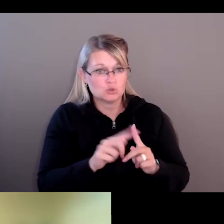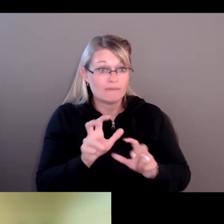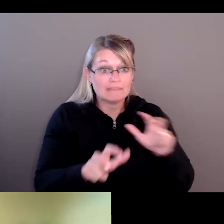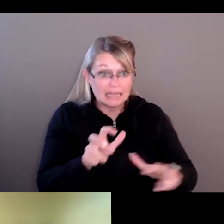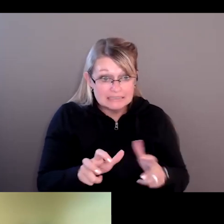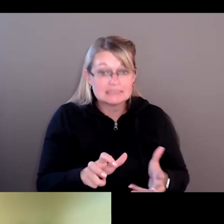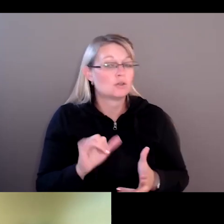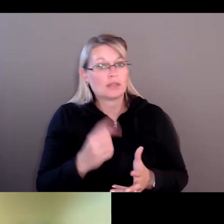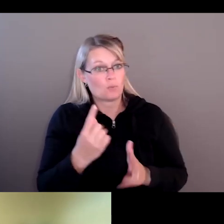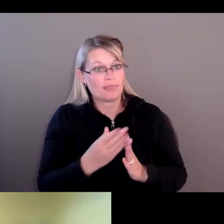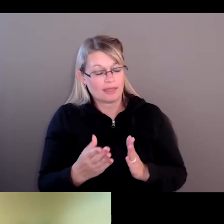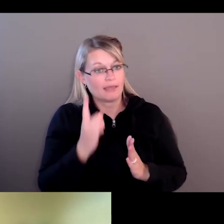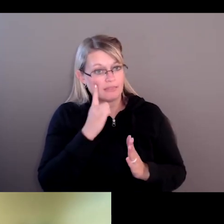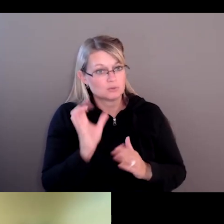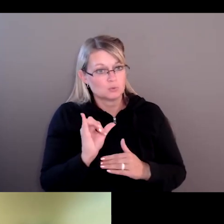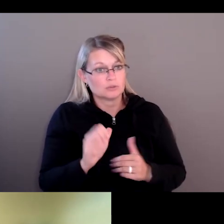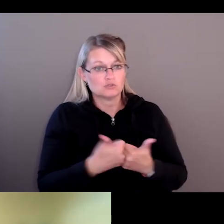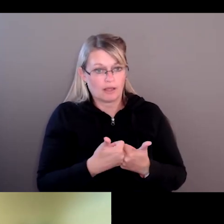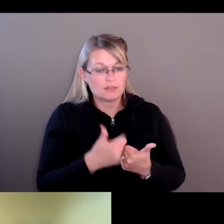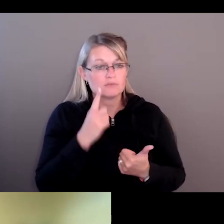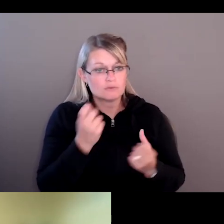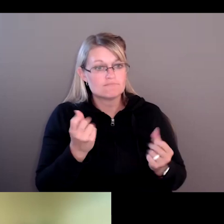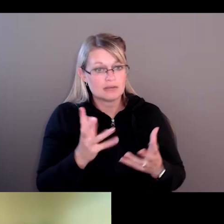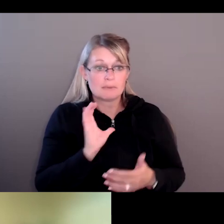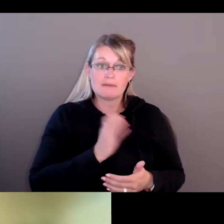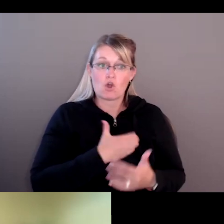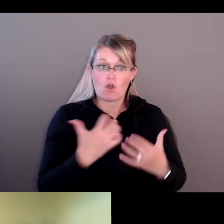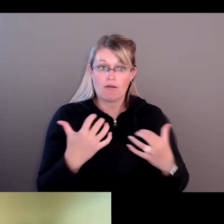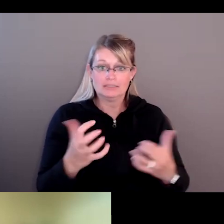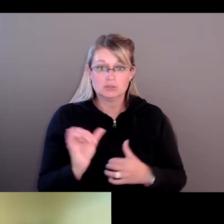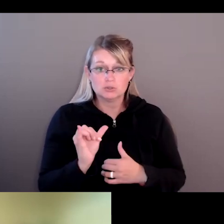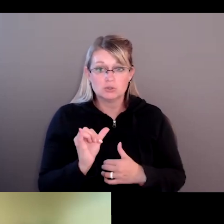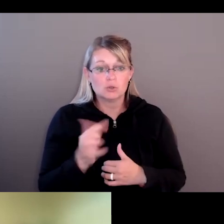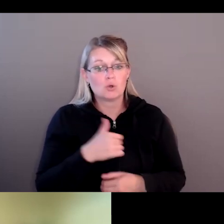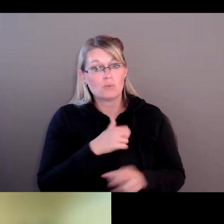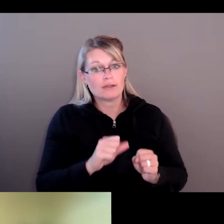the things that I think it's a challenge for a lot of our audience is we can start grassroots,